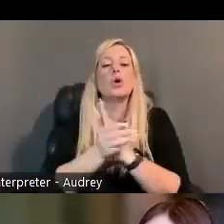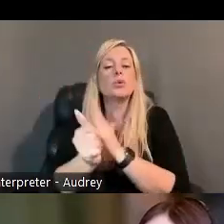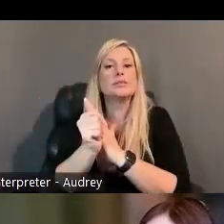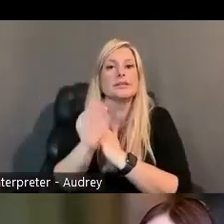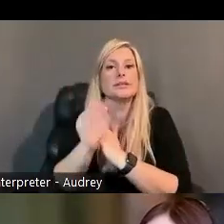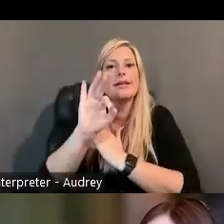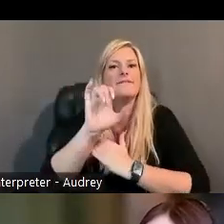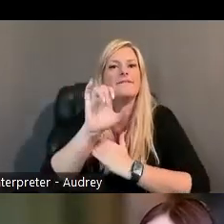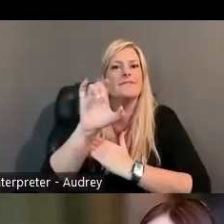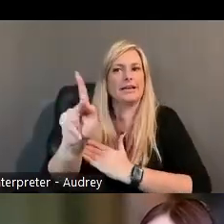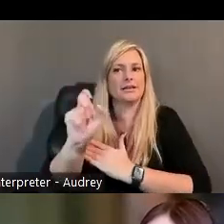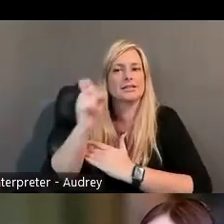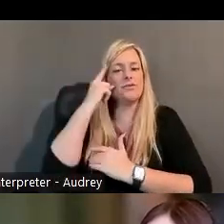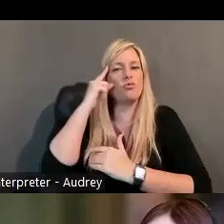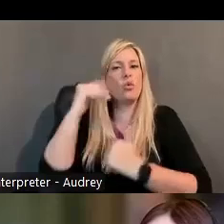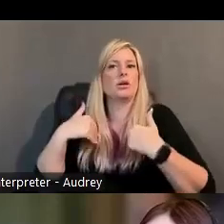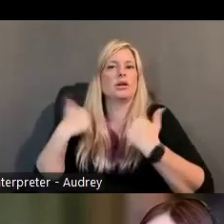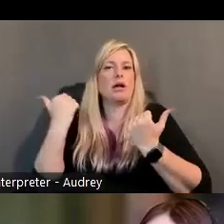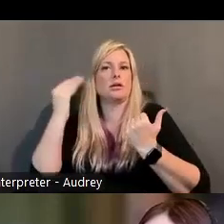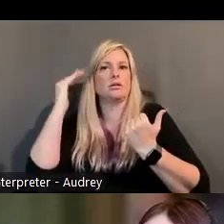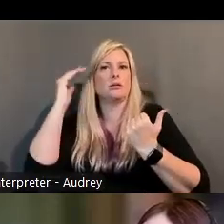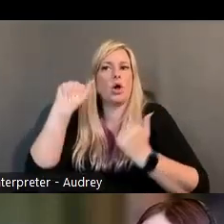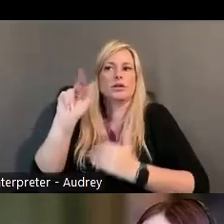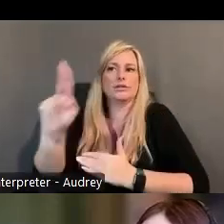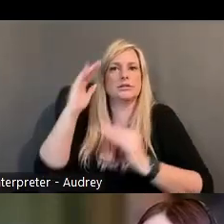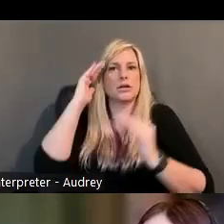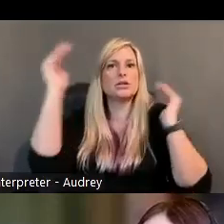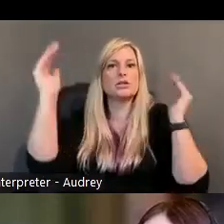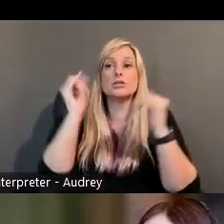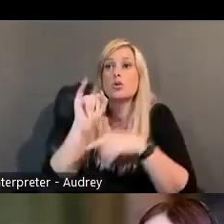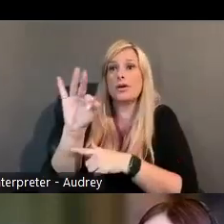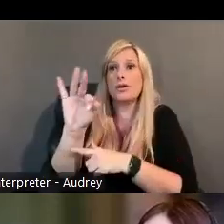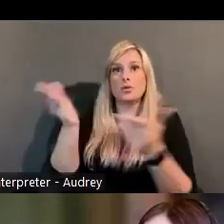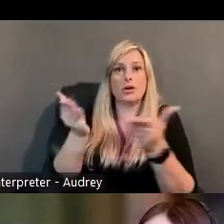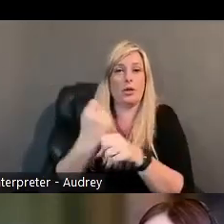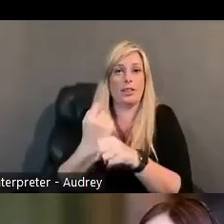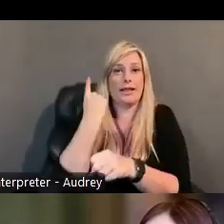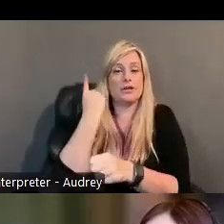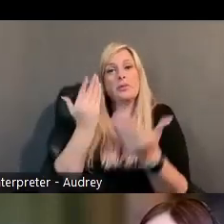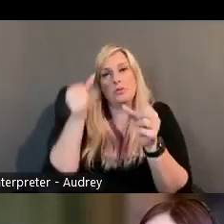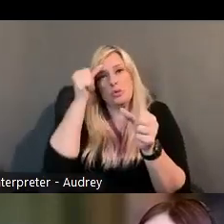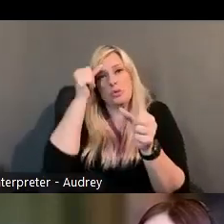So some of you if you were at this last year, may remember a little bit about it, but it's a video